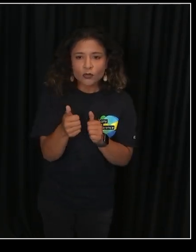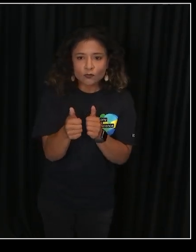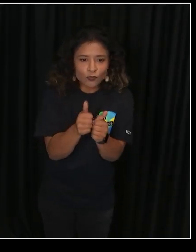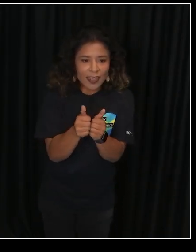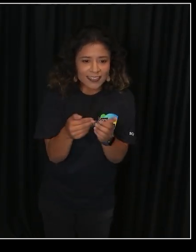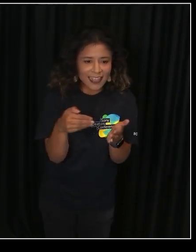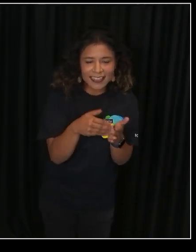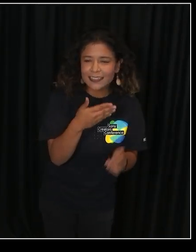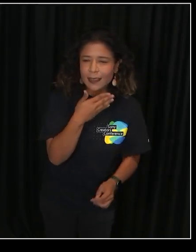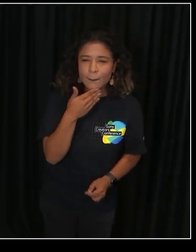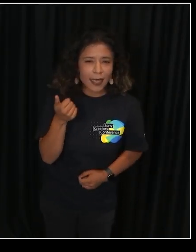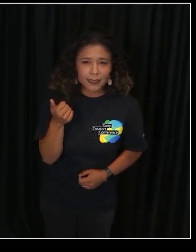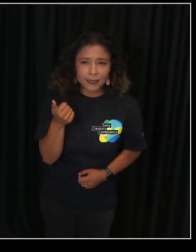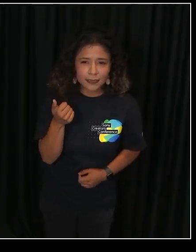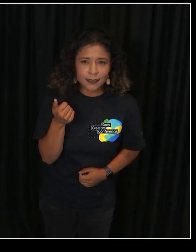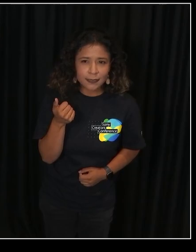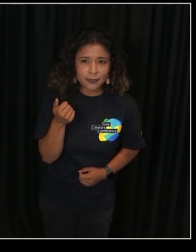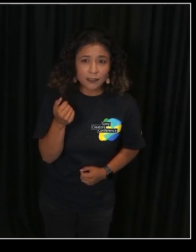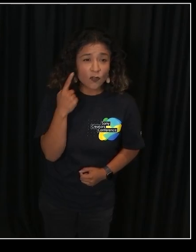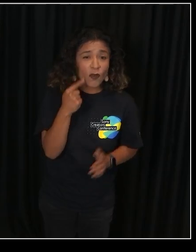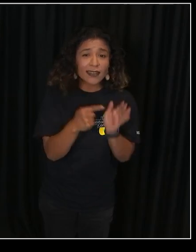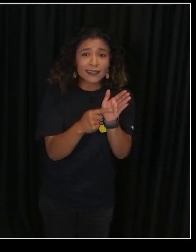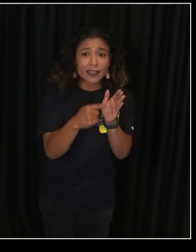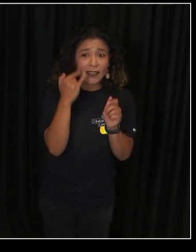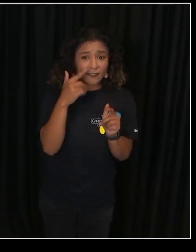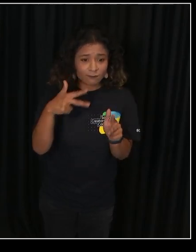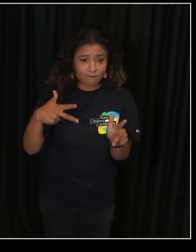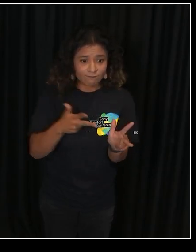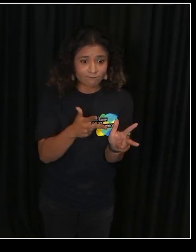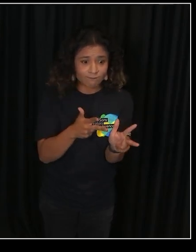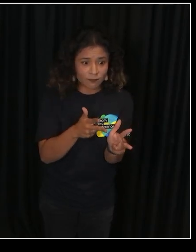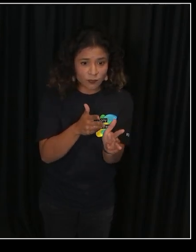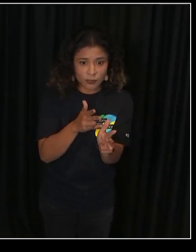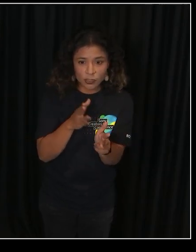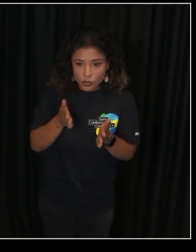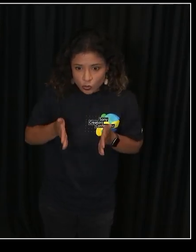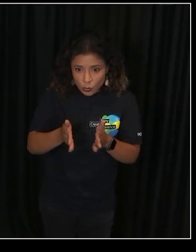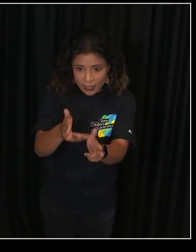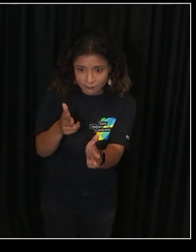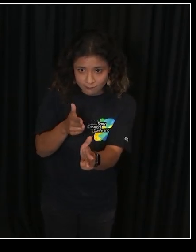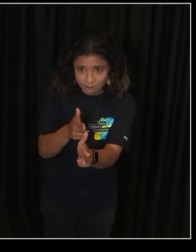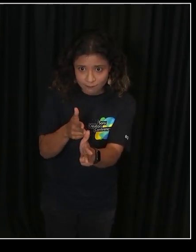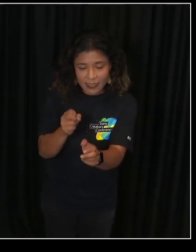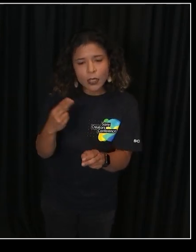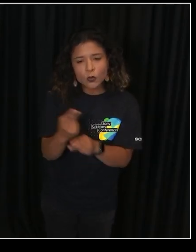For example, if you find yourself right behind another car on the straightaway, you can use a slipstream to get some